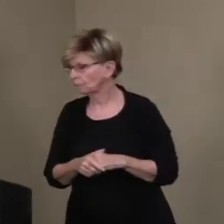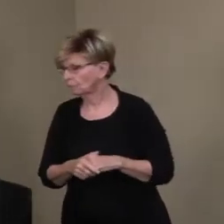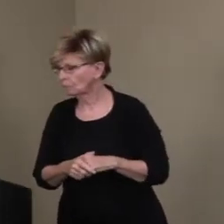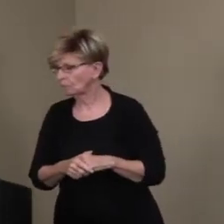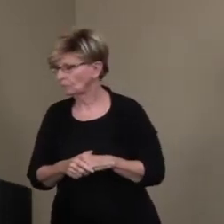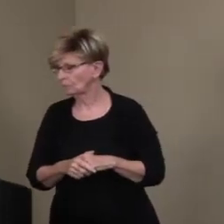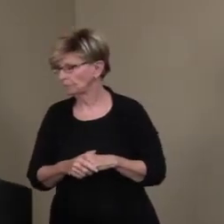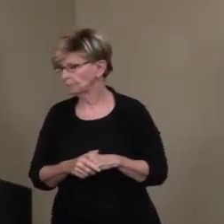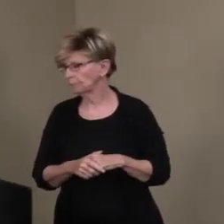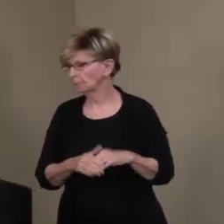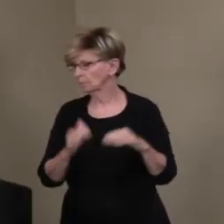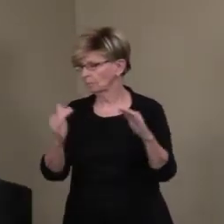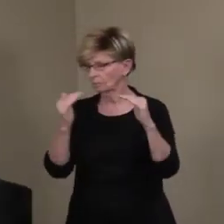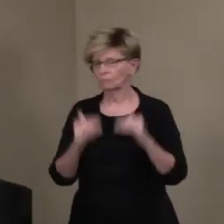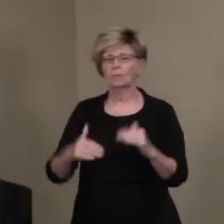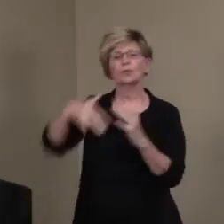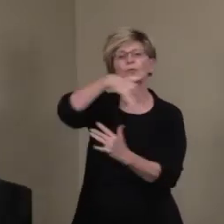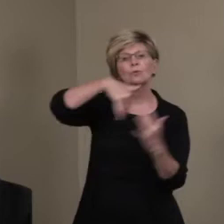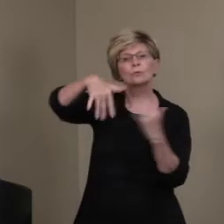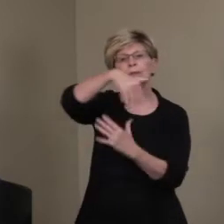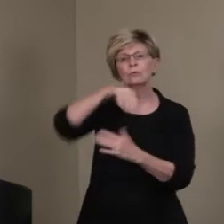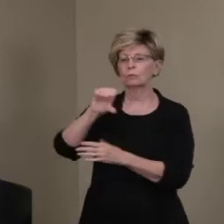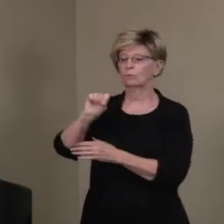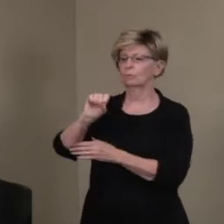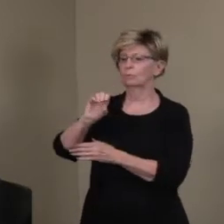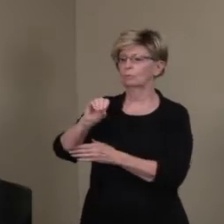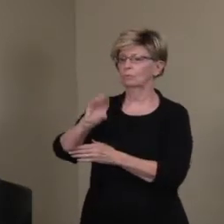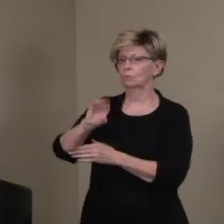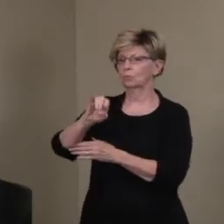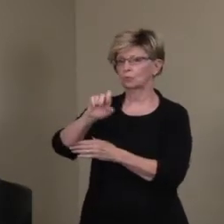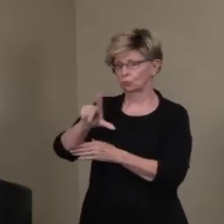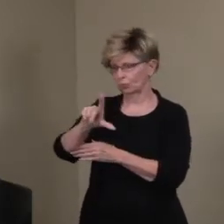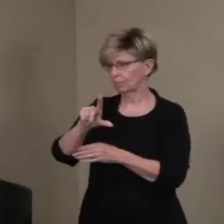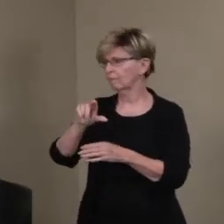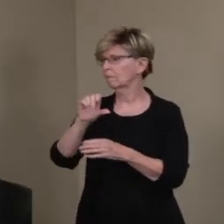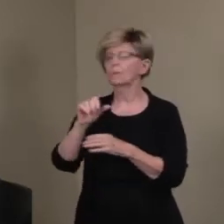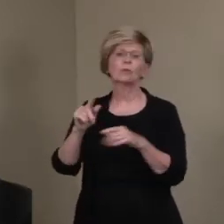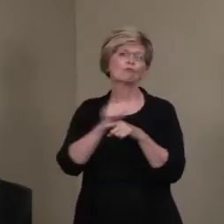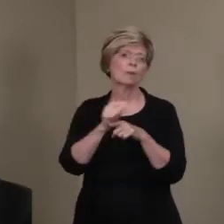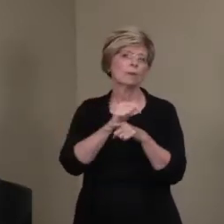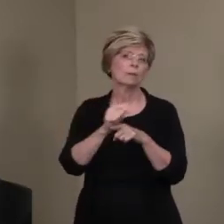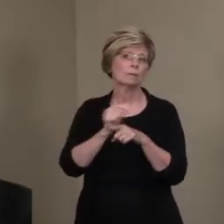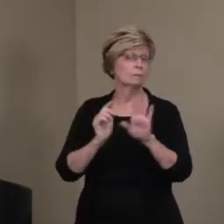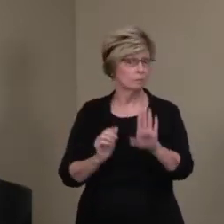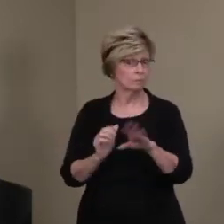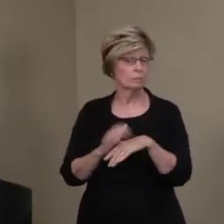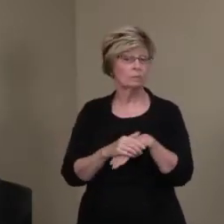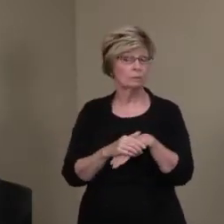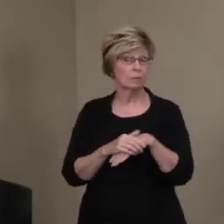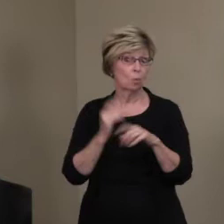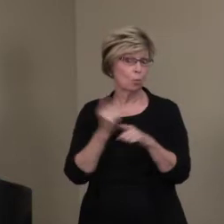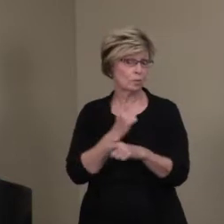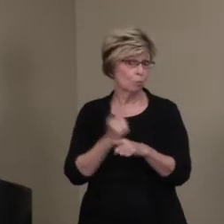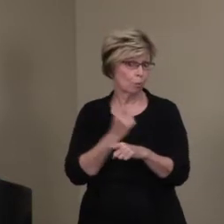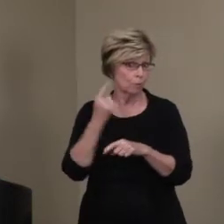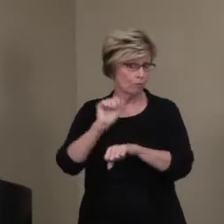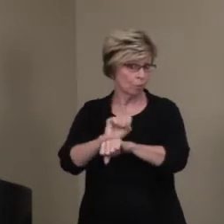someone who can teach those skills the next category is social